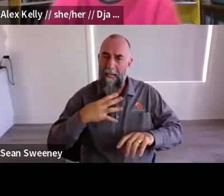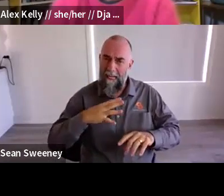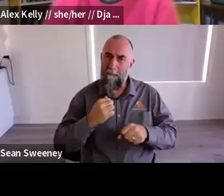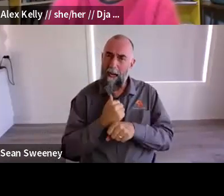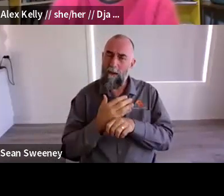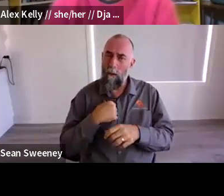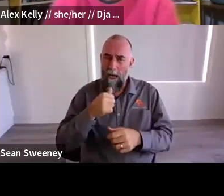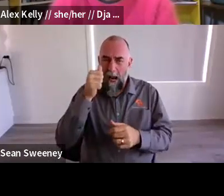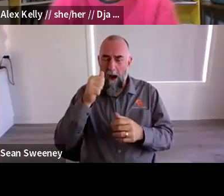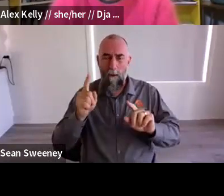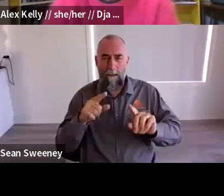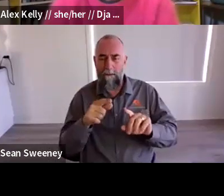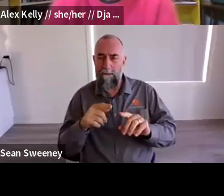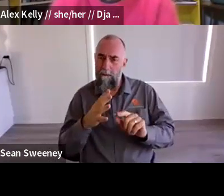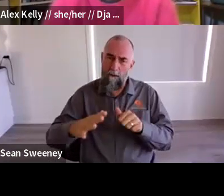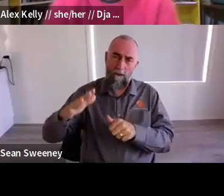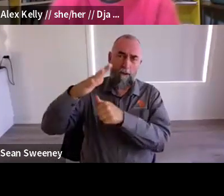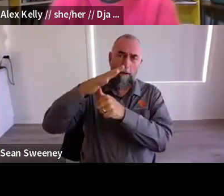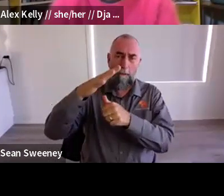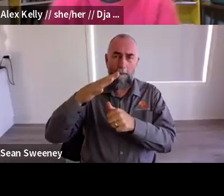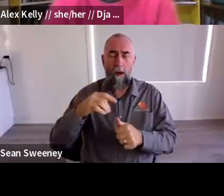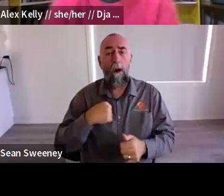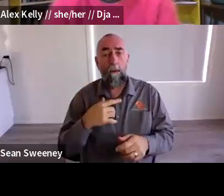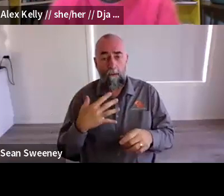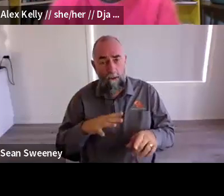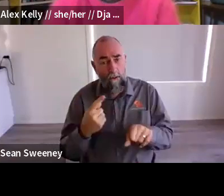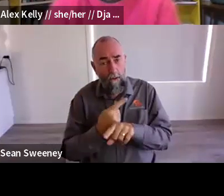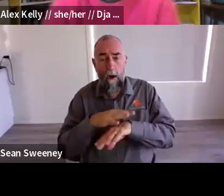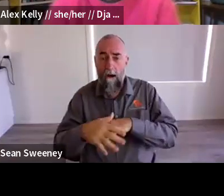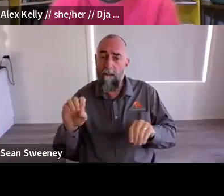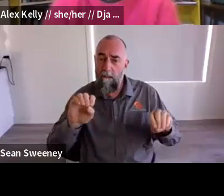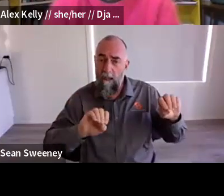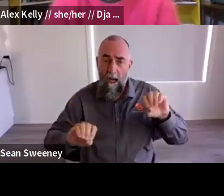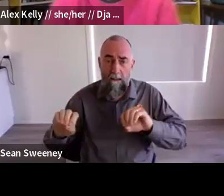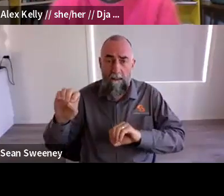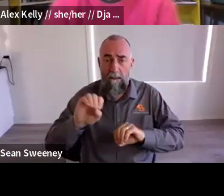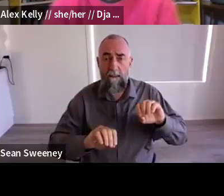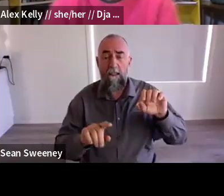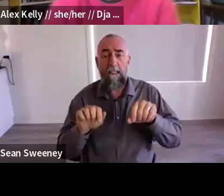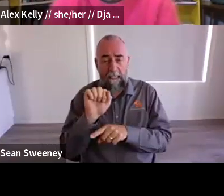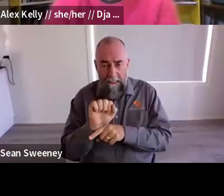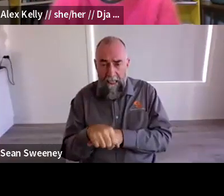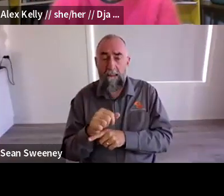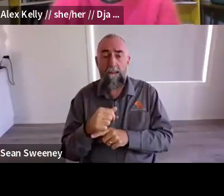of spaces do we have for programming and research around climate? How can